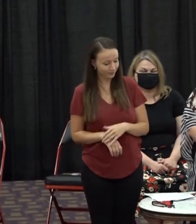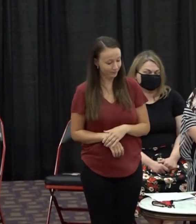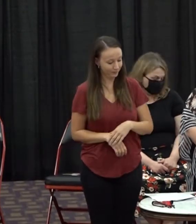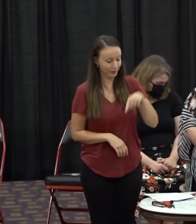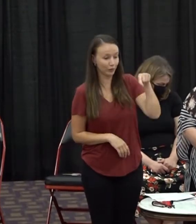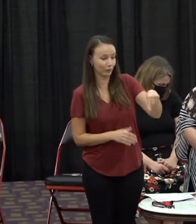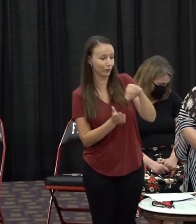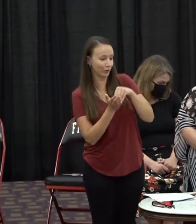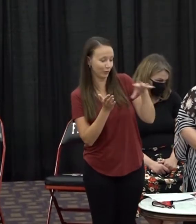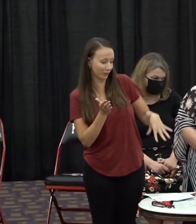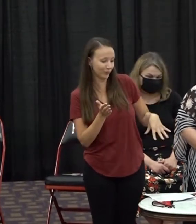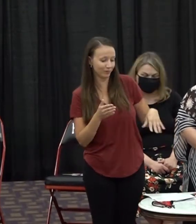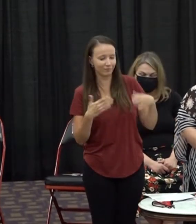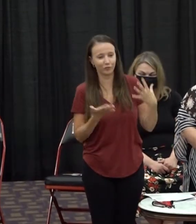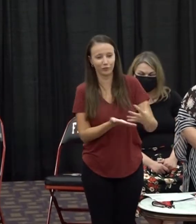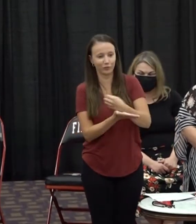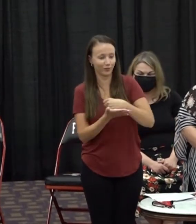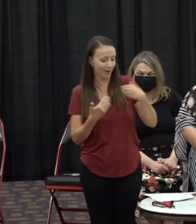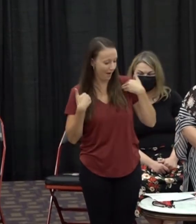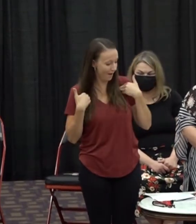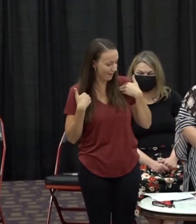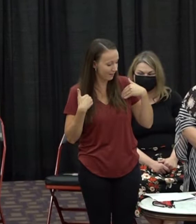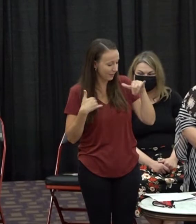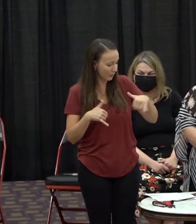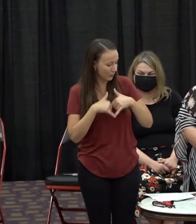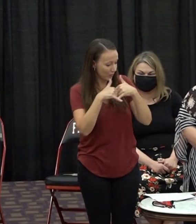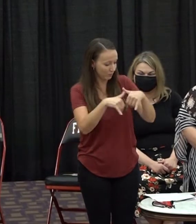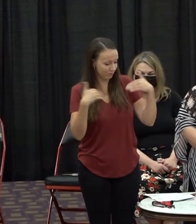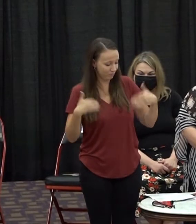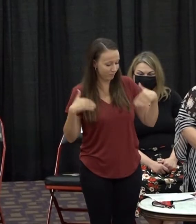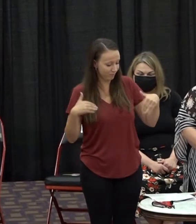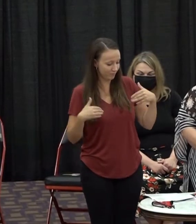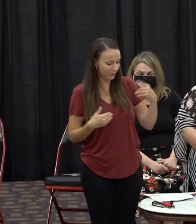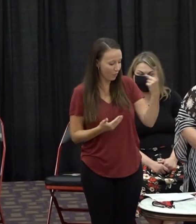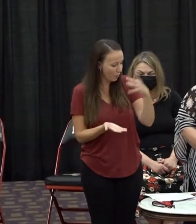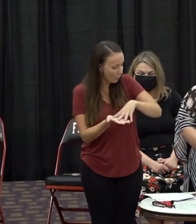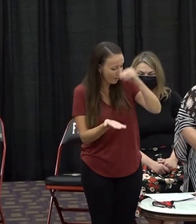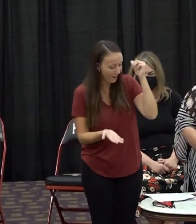To staff and students alike. So she has earned this award.